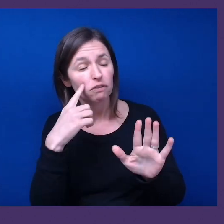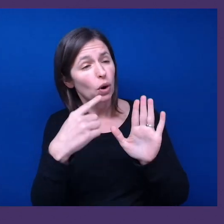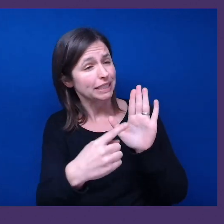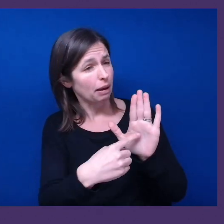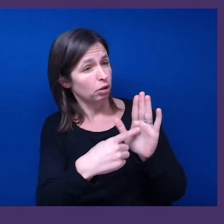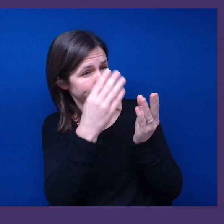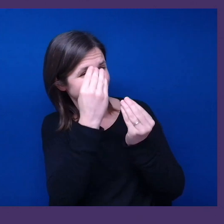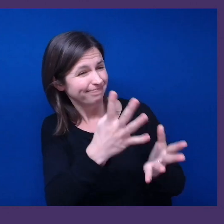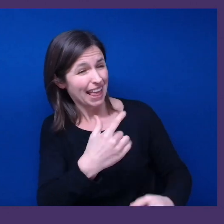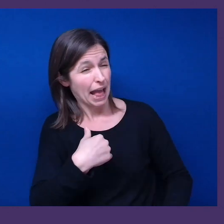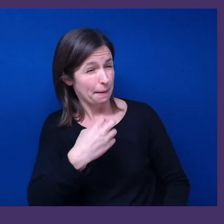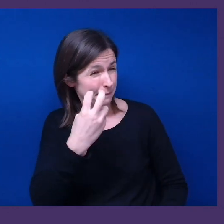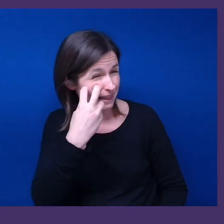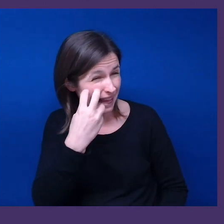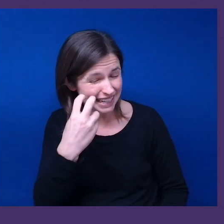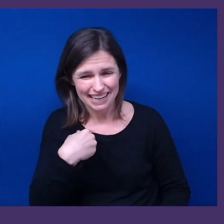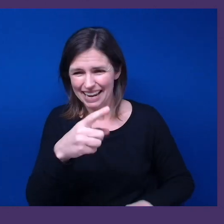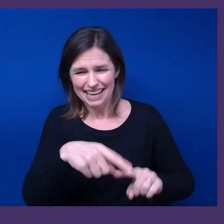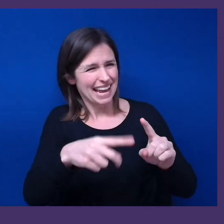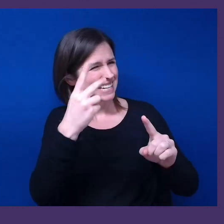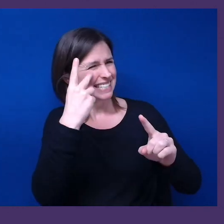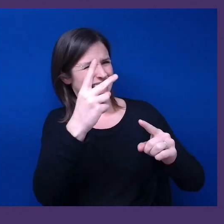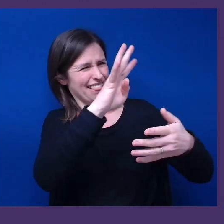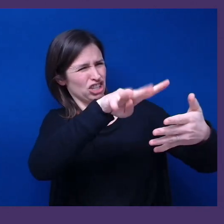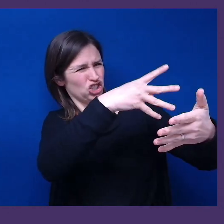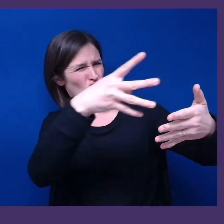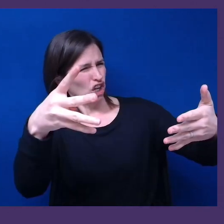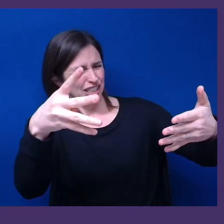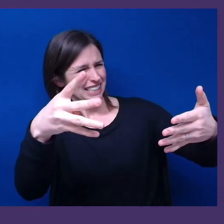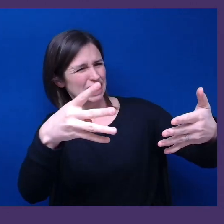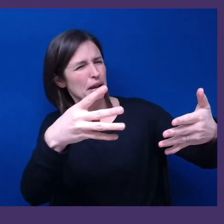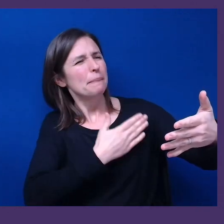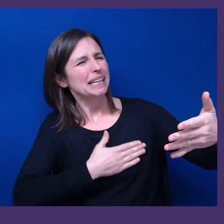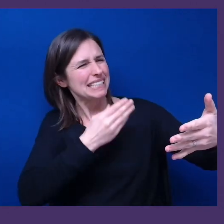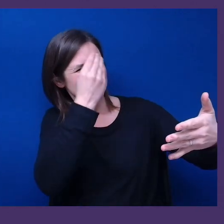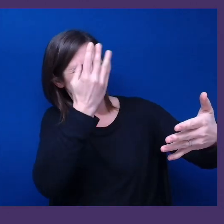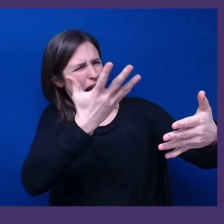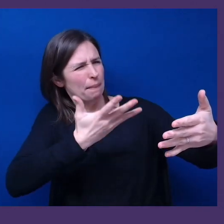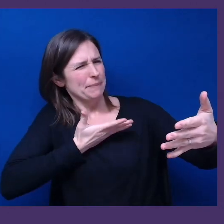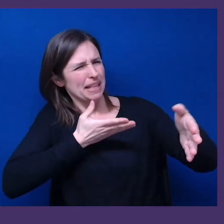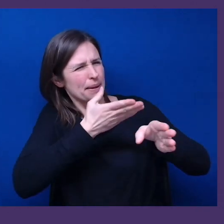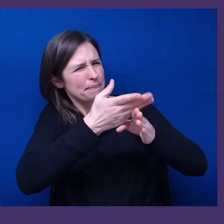extract the main information for me and tell me what it's about. And then iteration.